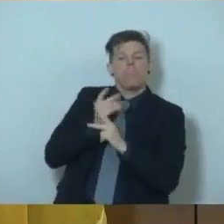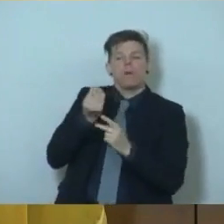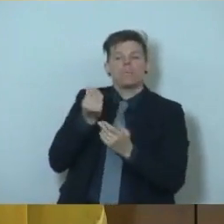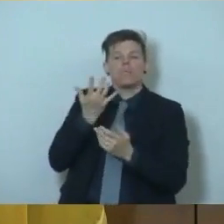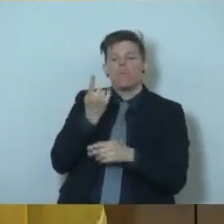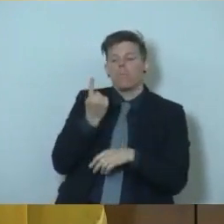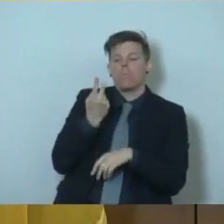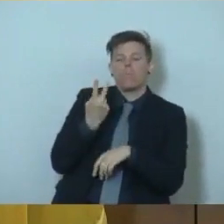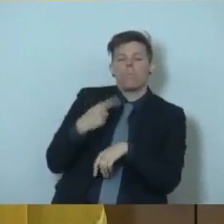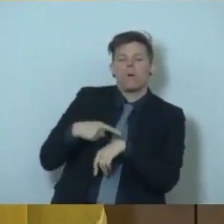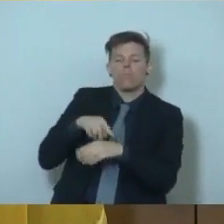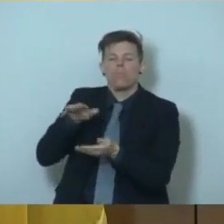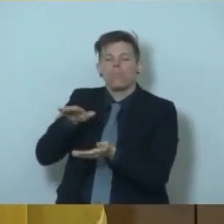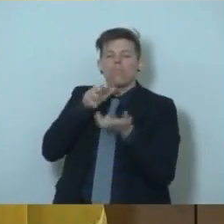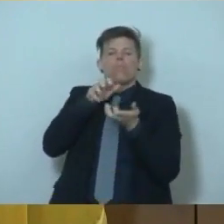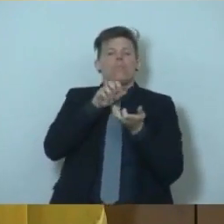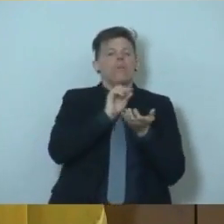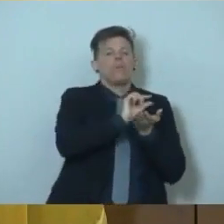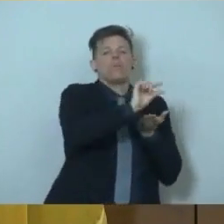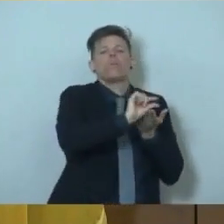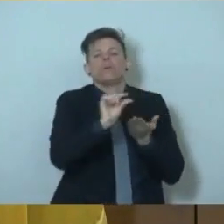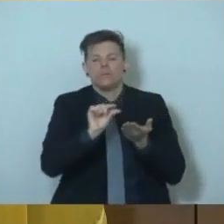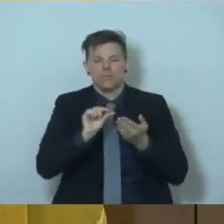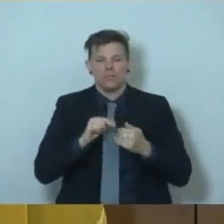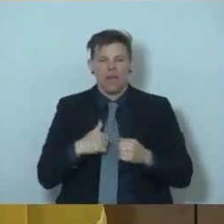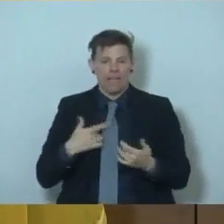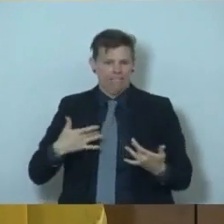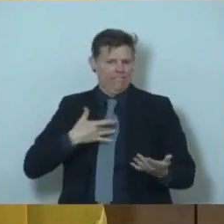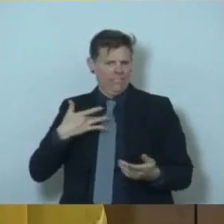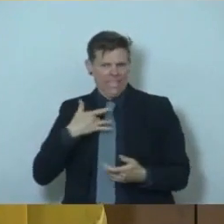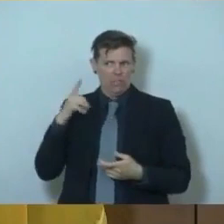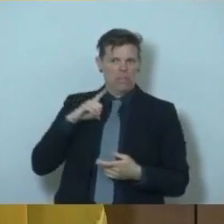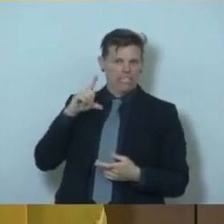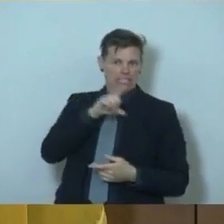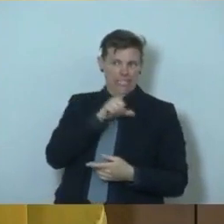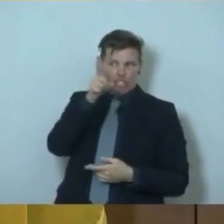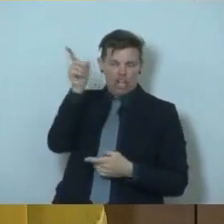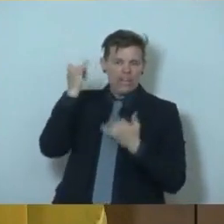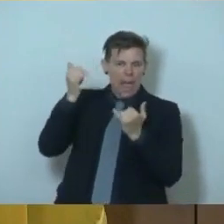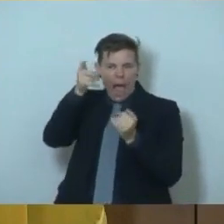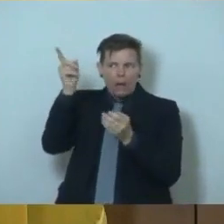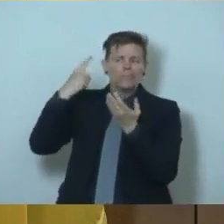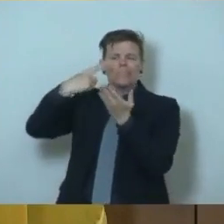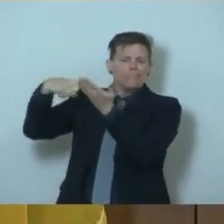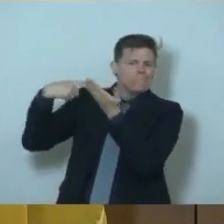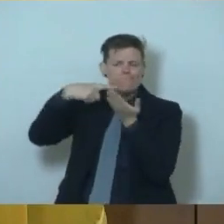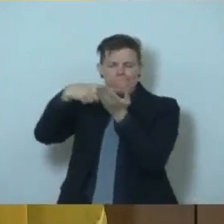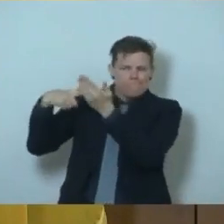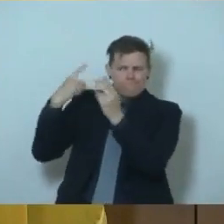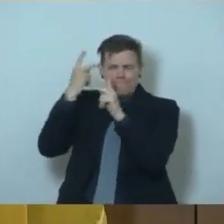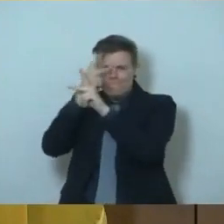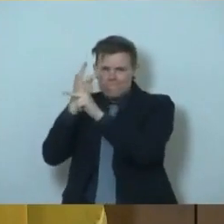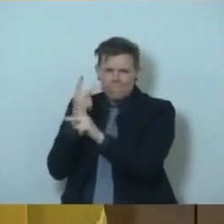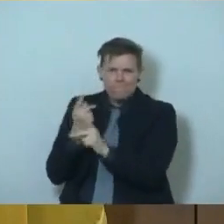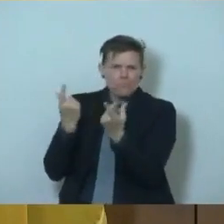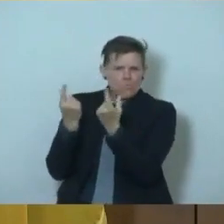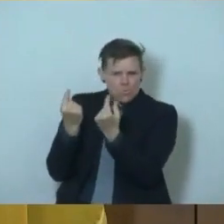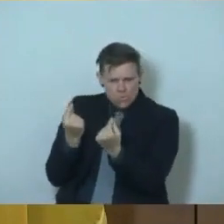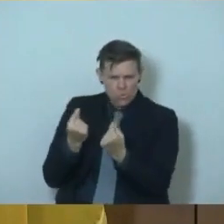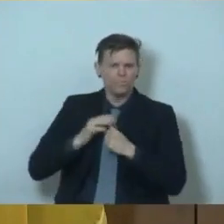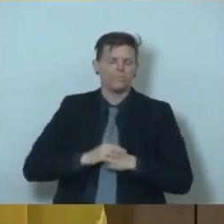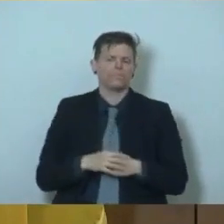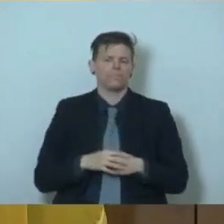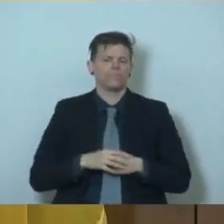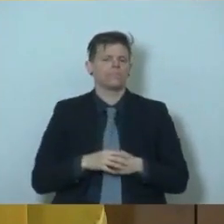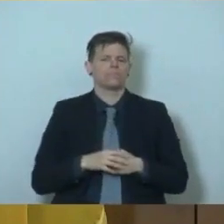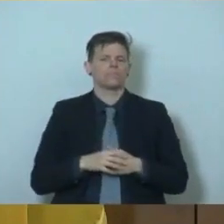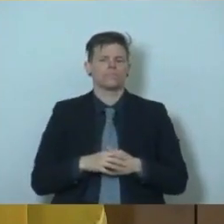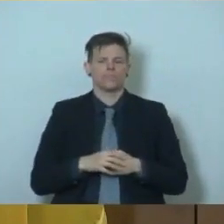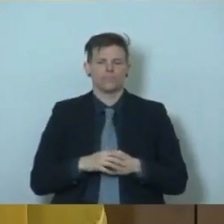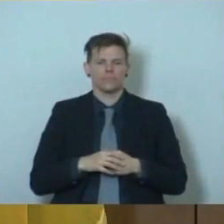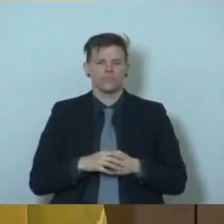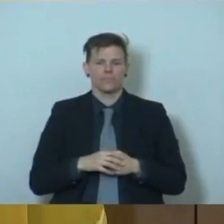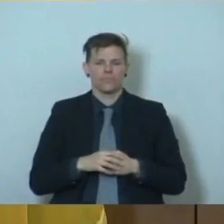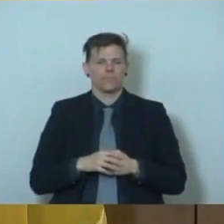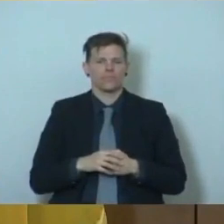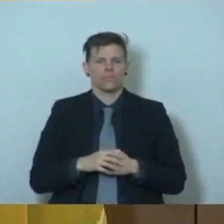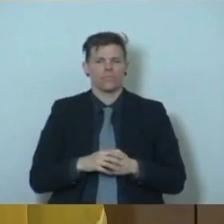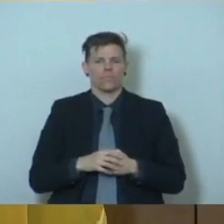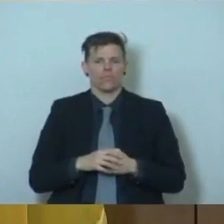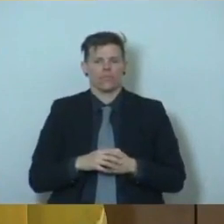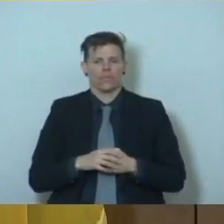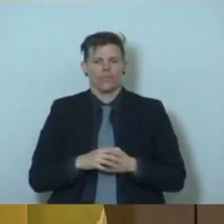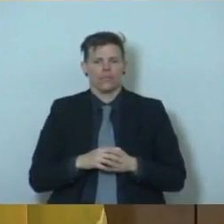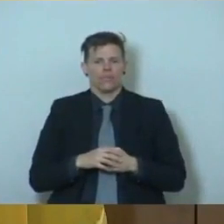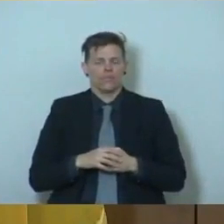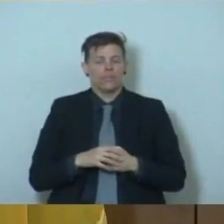IS MY SENSE THAT THOSE CONVERSATIONS ARE CERTAINLY BEING HAD BY OUR APPROPRIATE ATEARS AND POLL GY MAKER IN THE LEGISLATURE THAT IS ALL OF THEM.